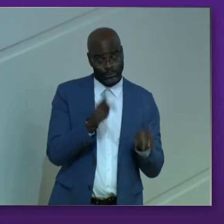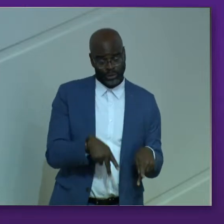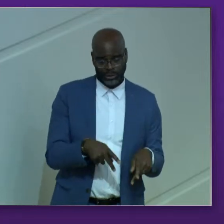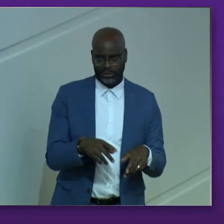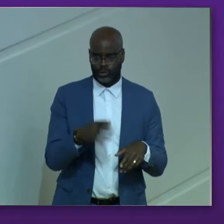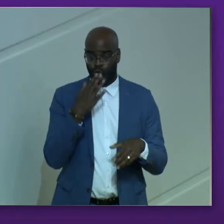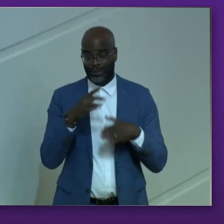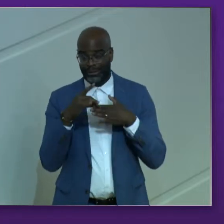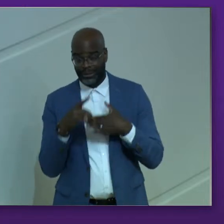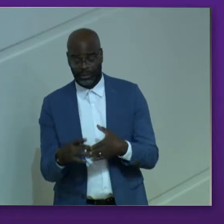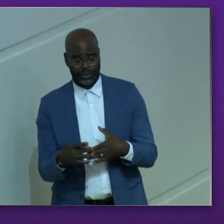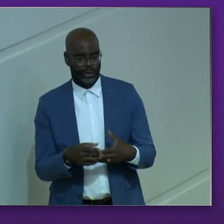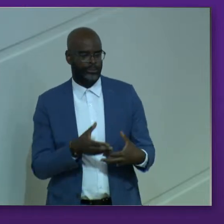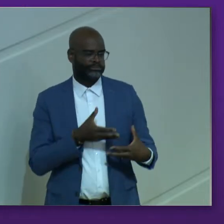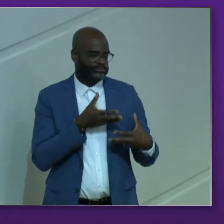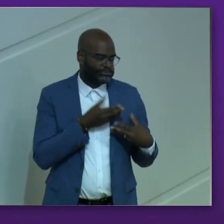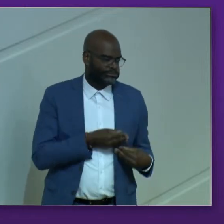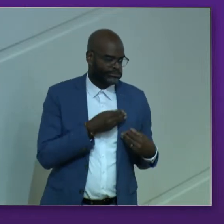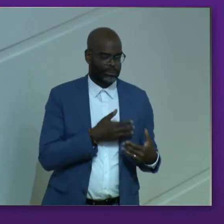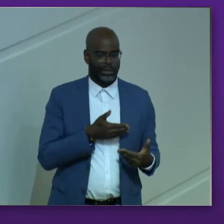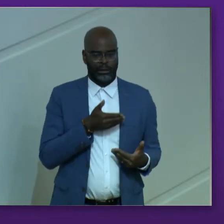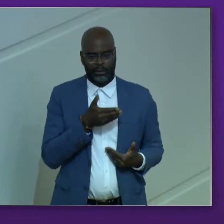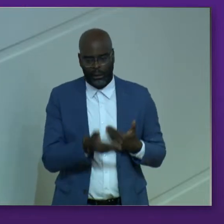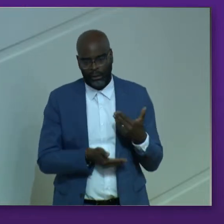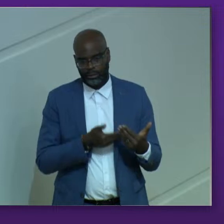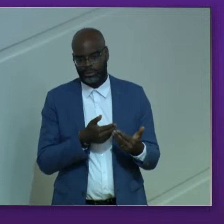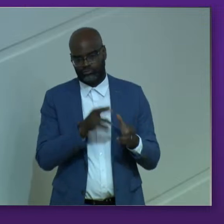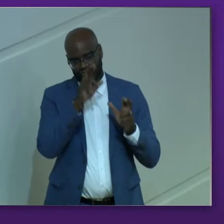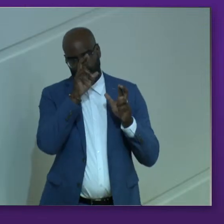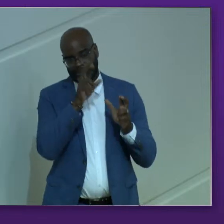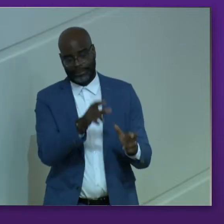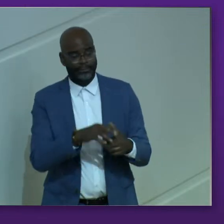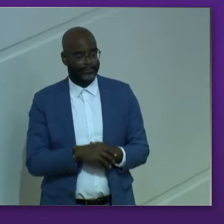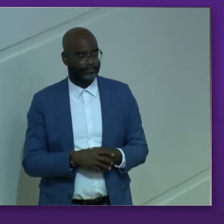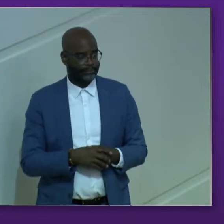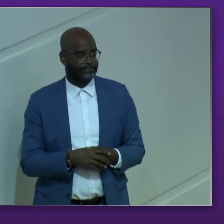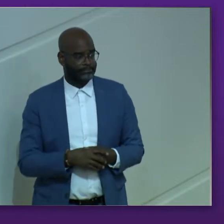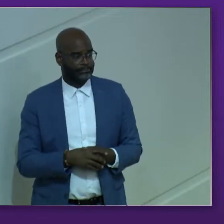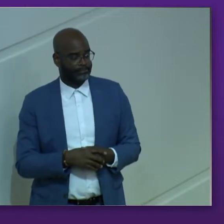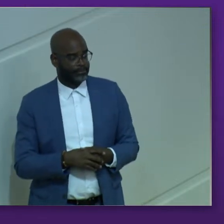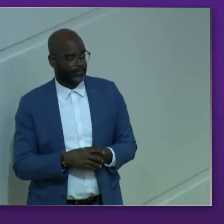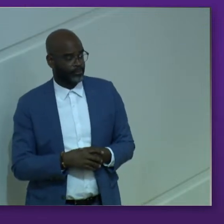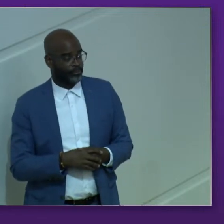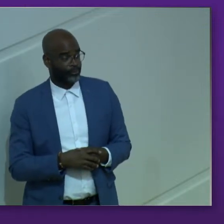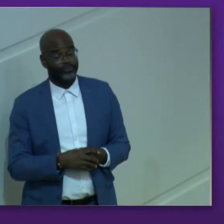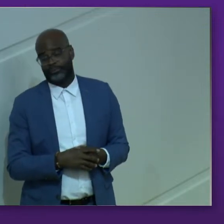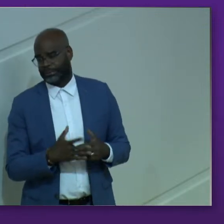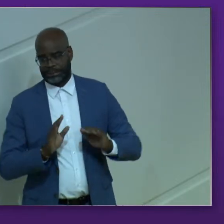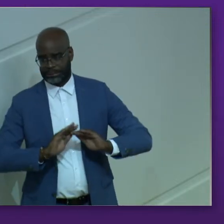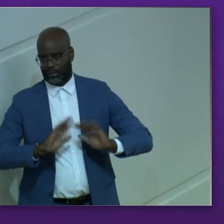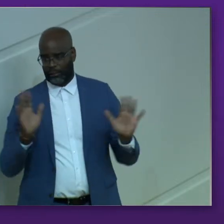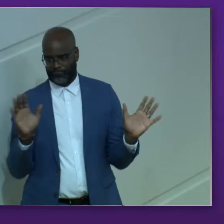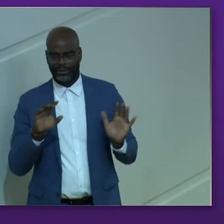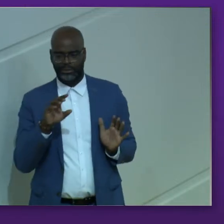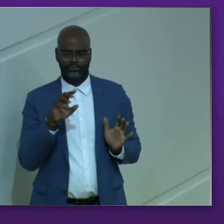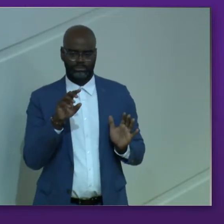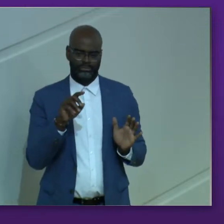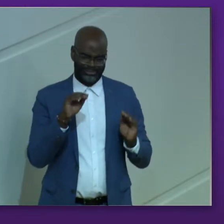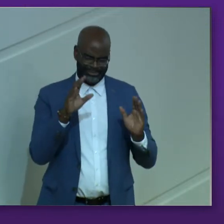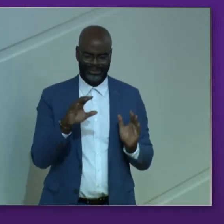INTANGIBLES SHE BRINGS TO LEARNING ENVIRONMENT. AS AN INDIVIDUAL AND A LEADER.